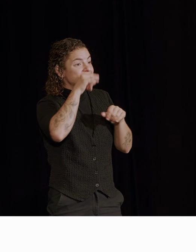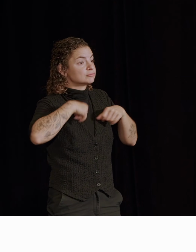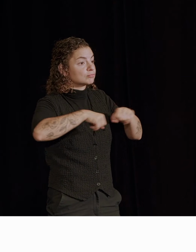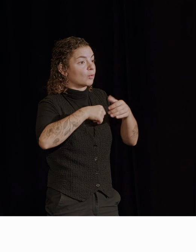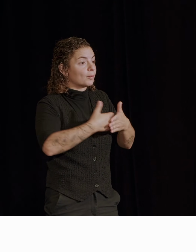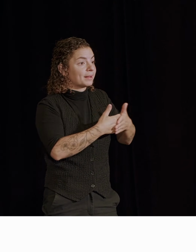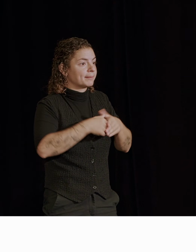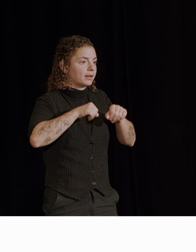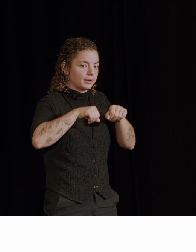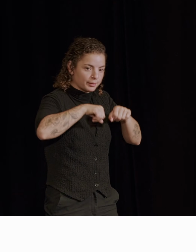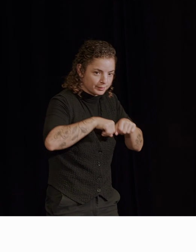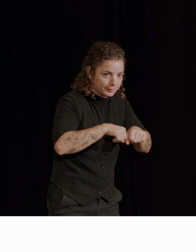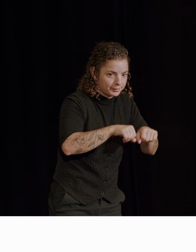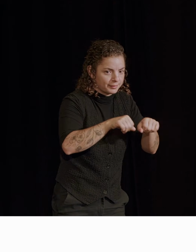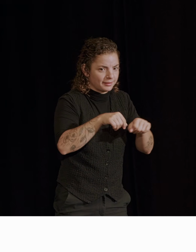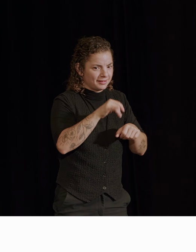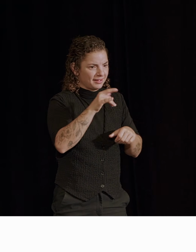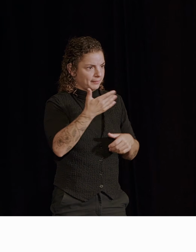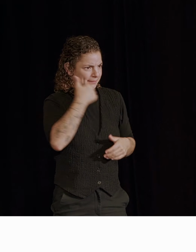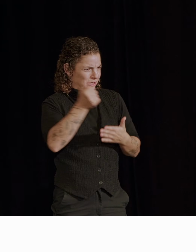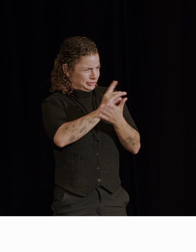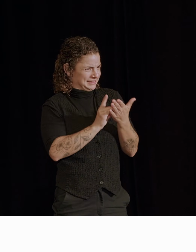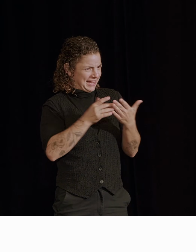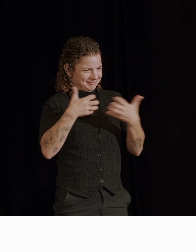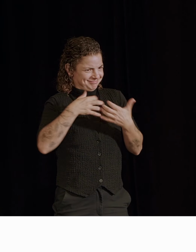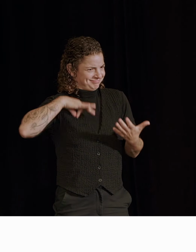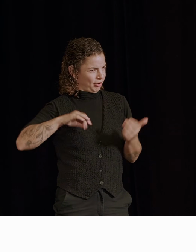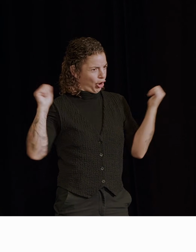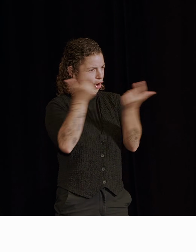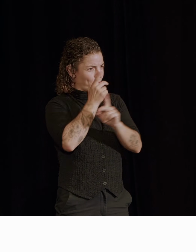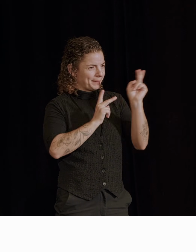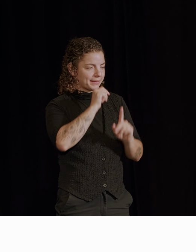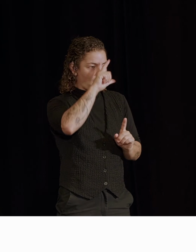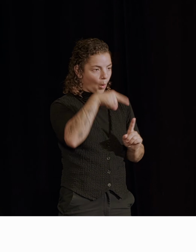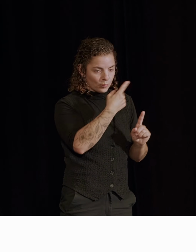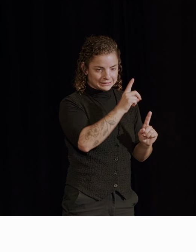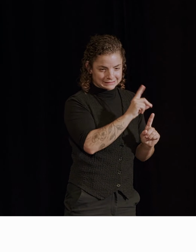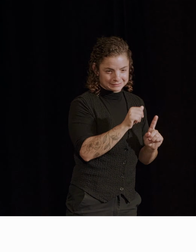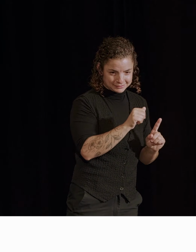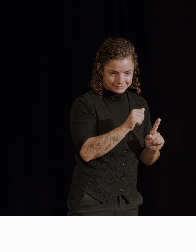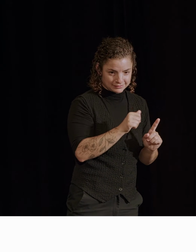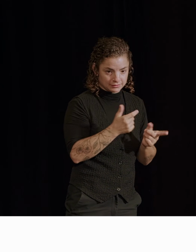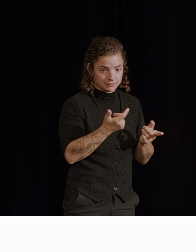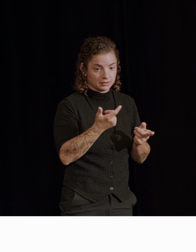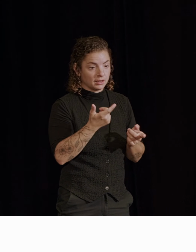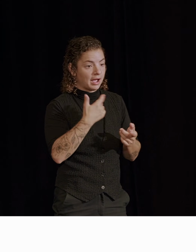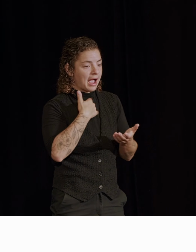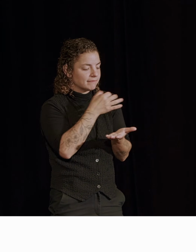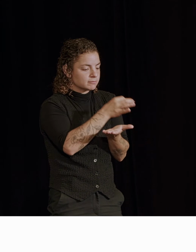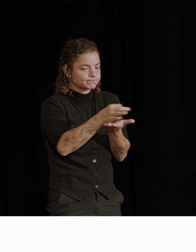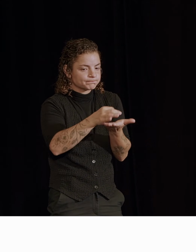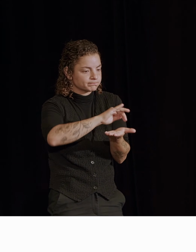There's many examples of this. The bumps on the F and the J key on the keyboard, they let my mom type.